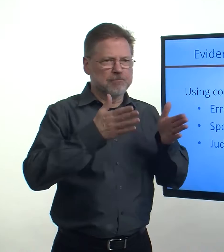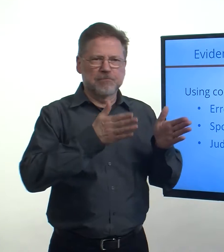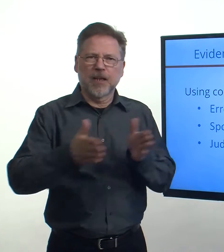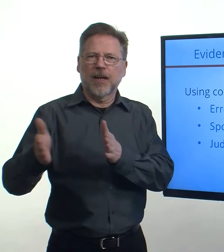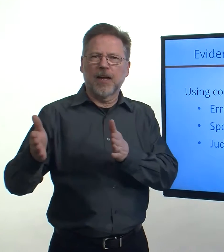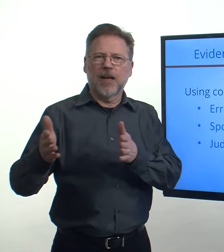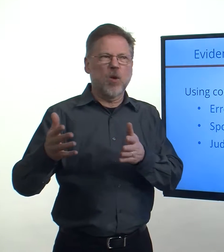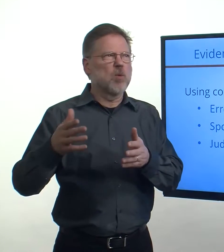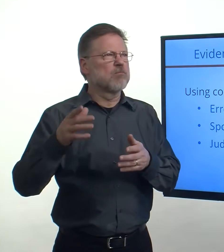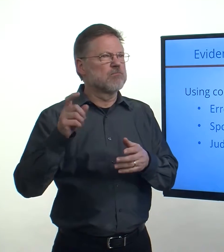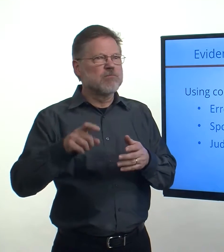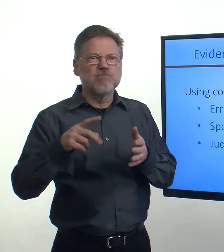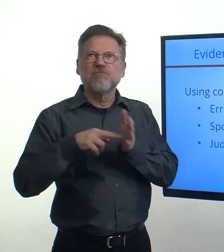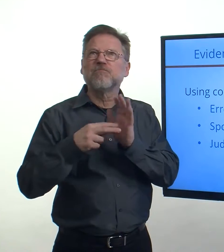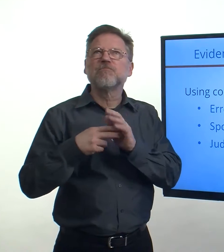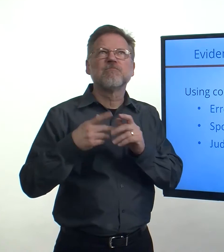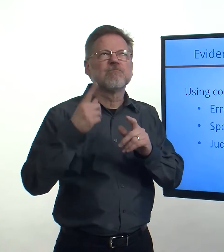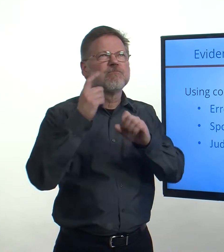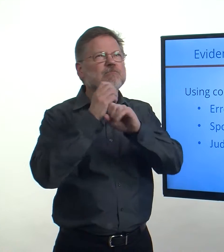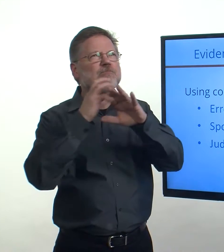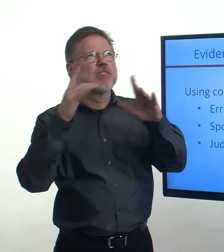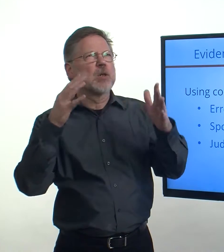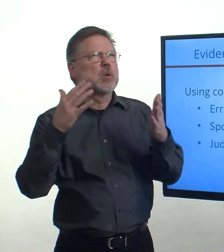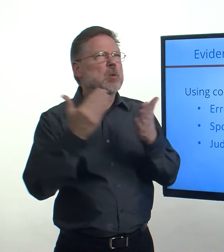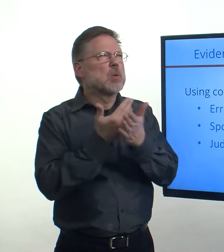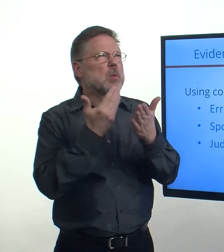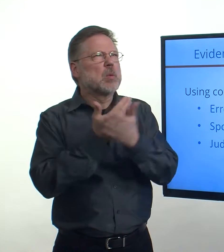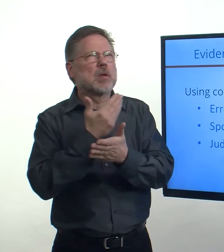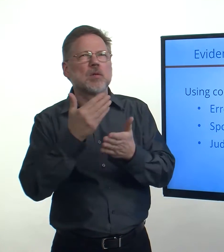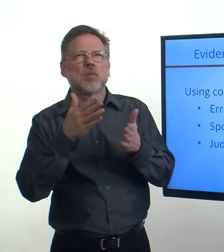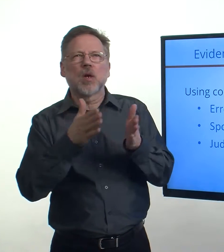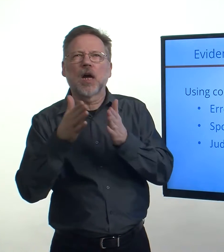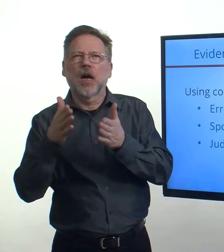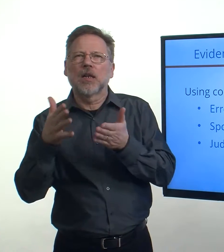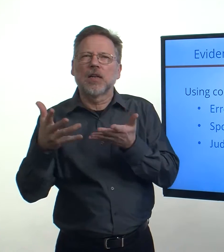As researchers made plans to study this, they did not have to establish new methods for